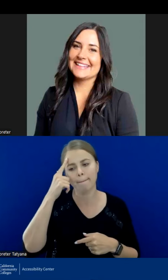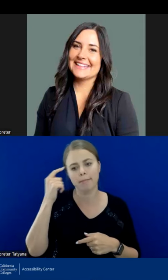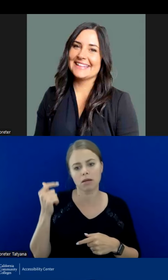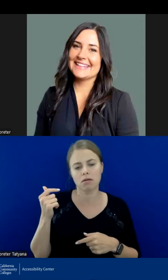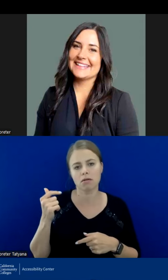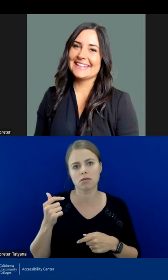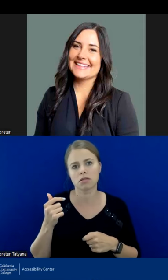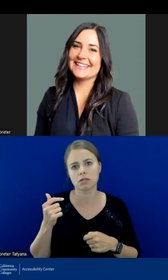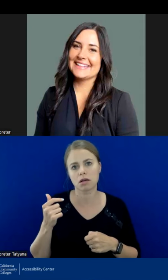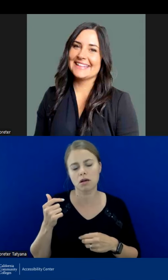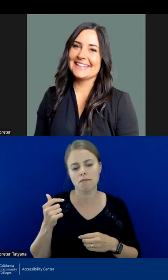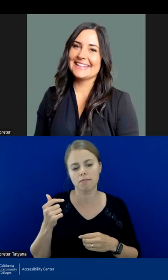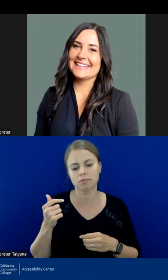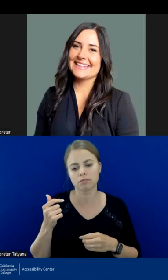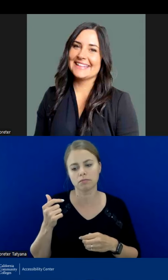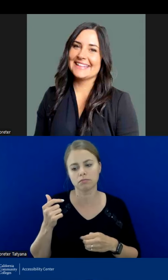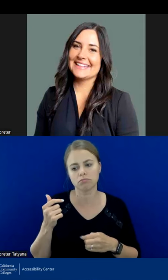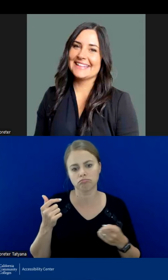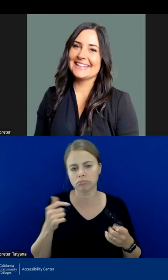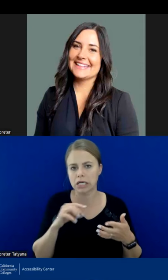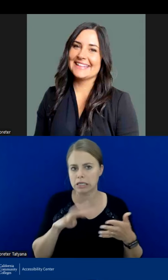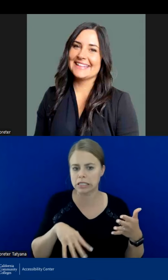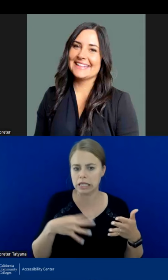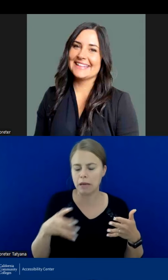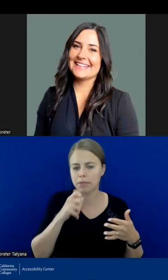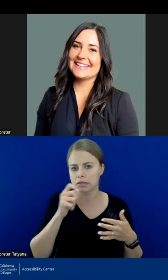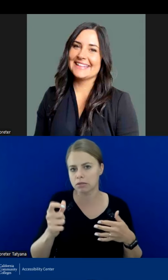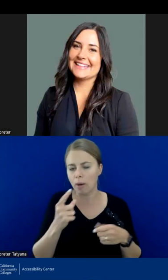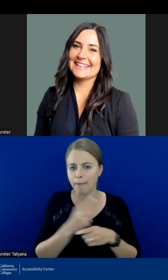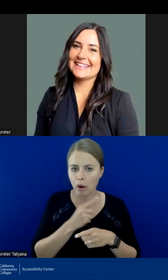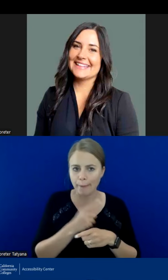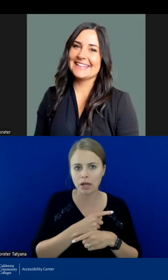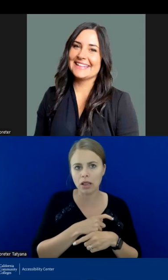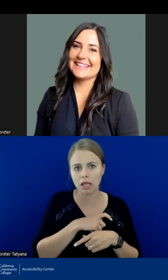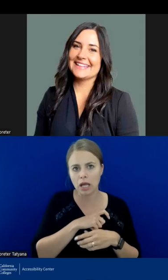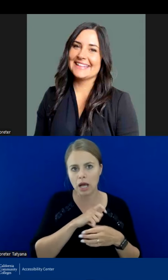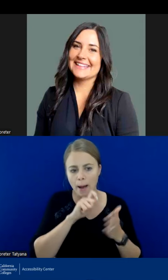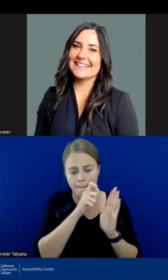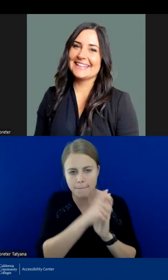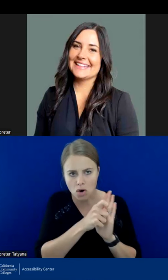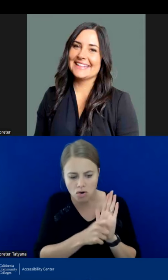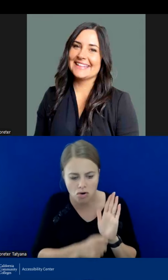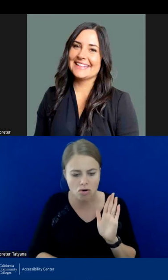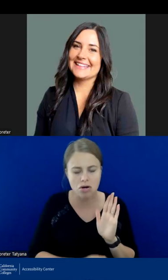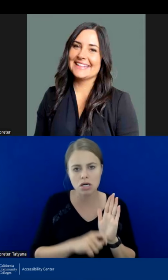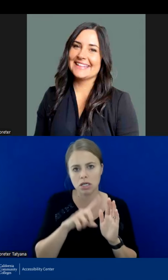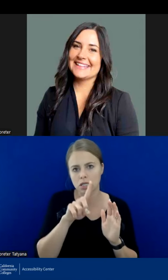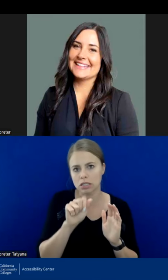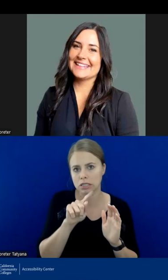because the table is not properly marked. And the data cells they do not correspond to the header.